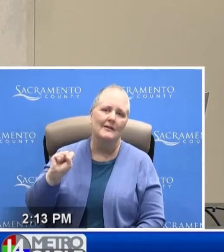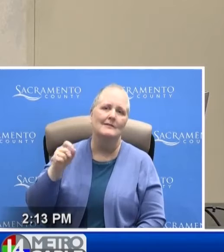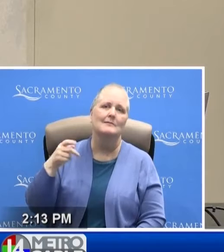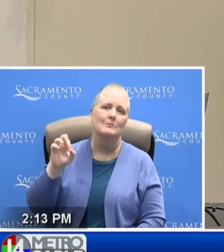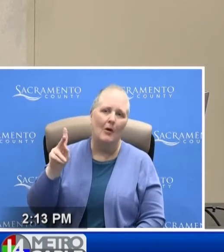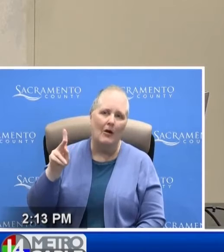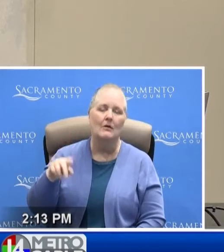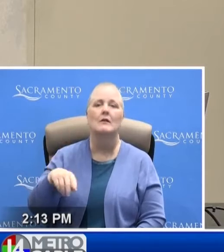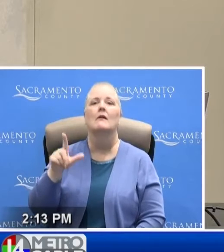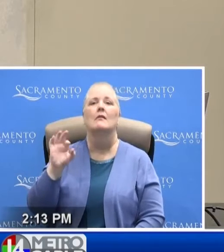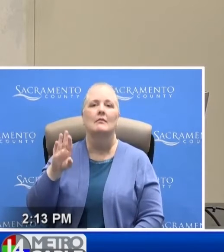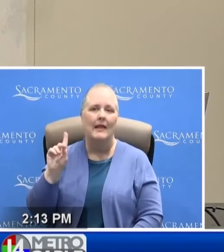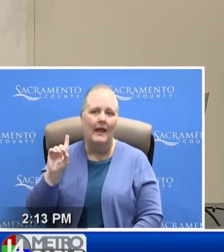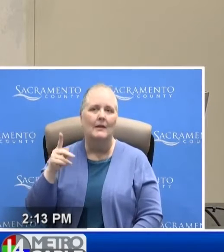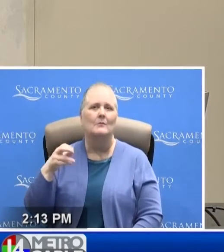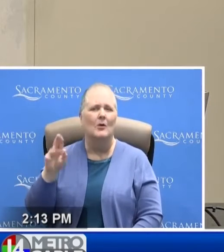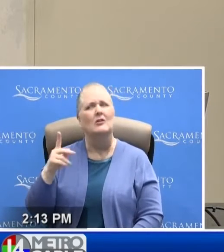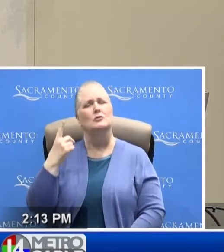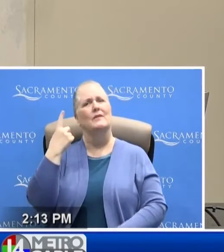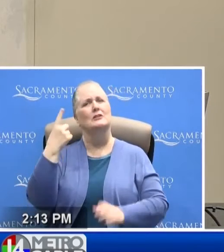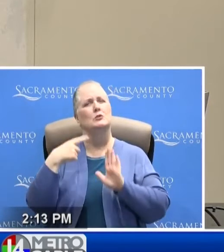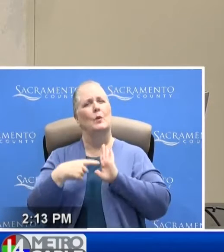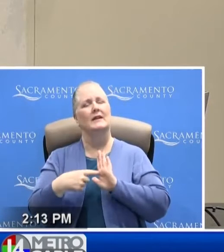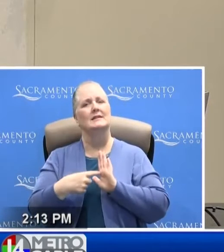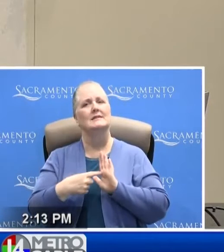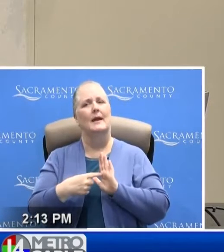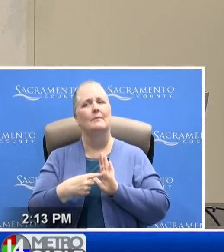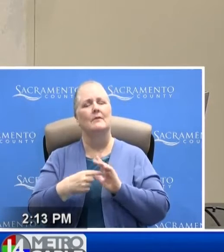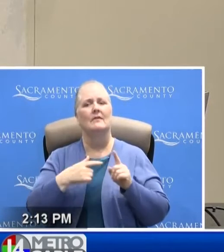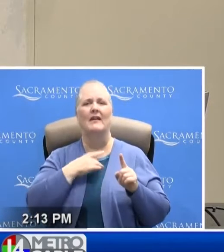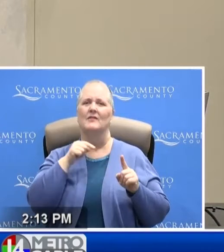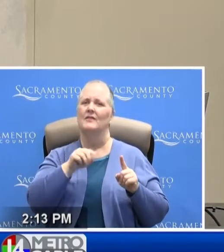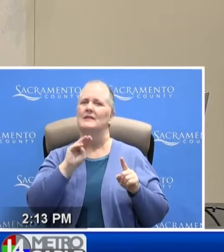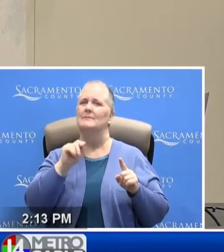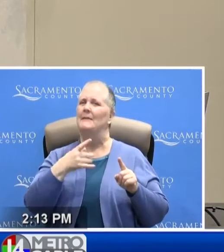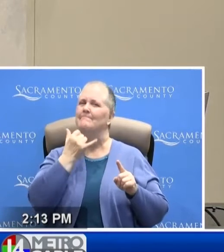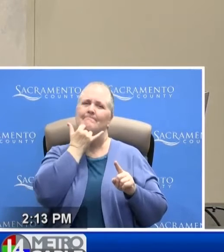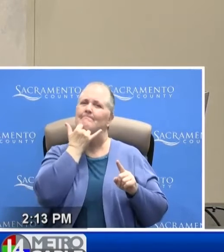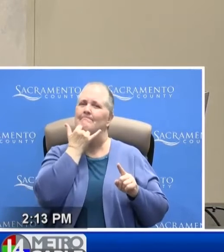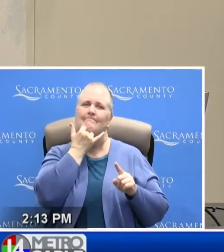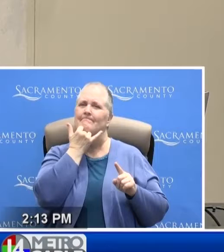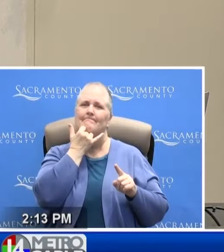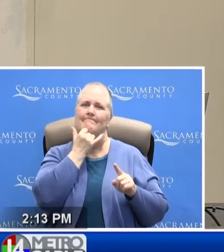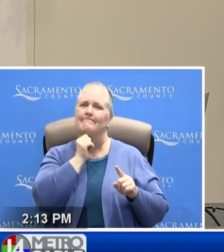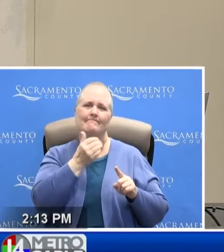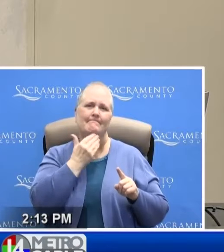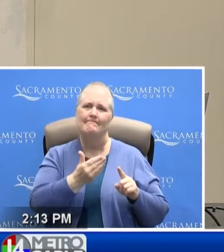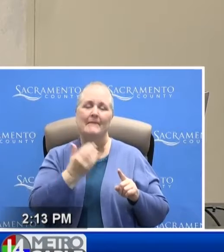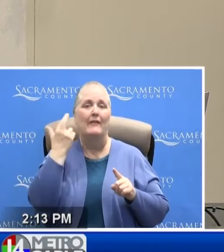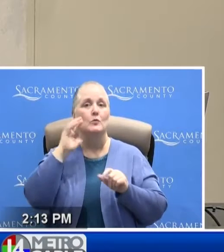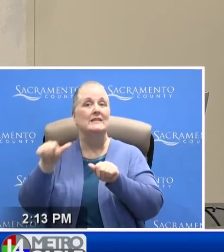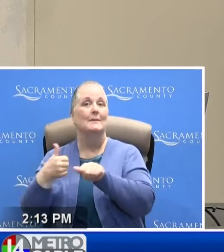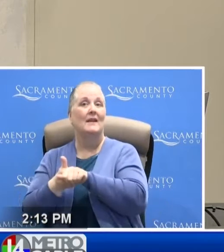That's just one example of where I think this map is flawed, and the reasoning behind it was flawed.